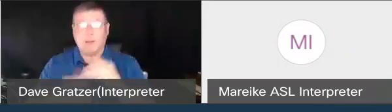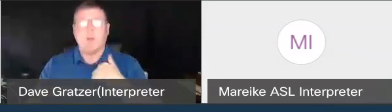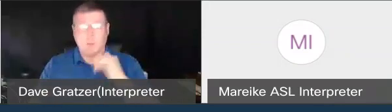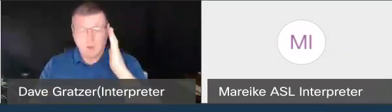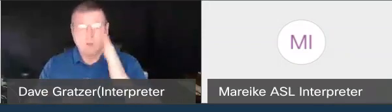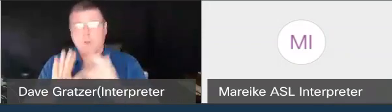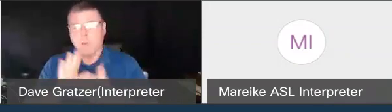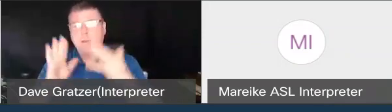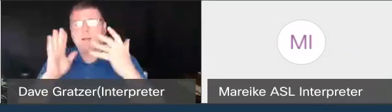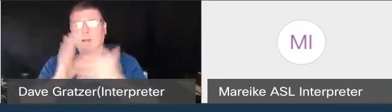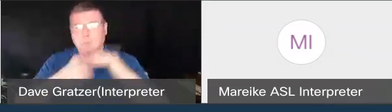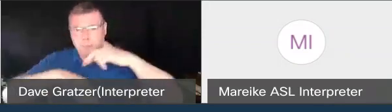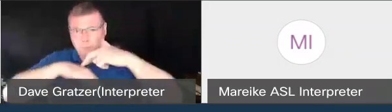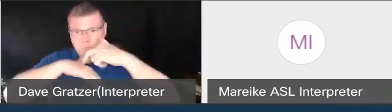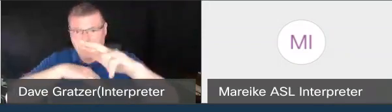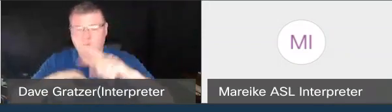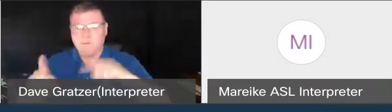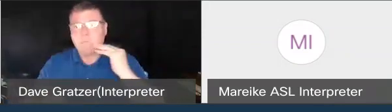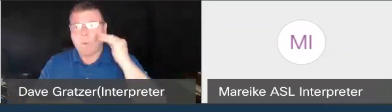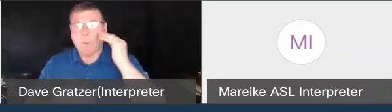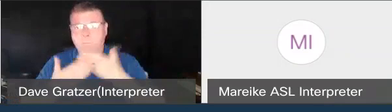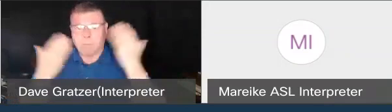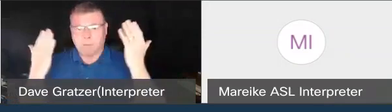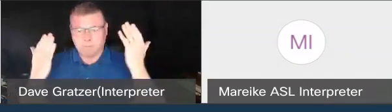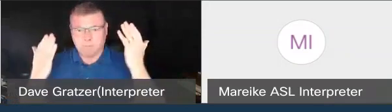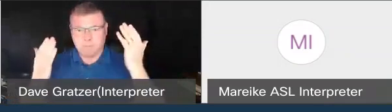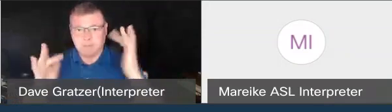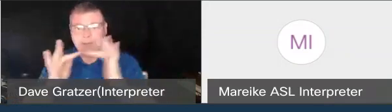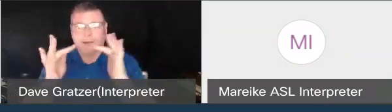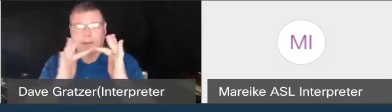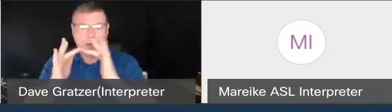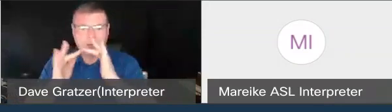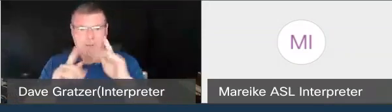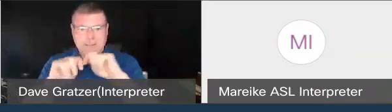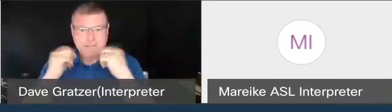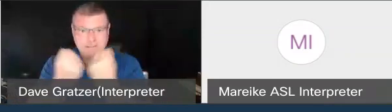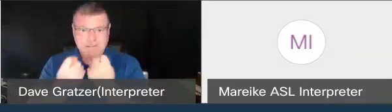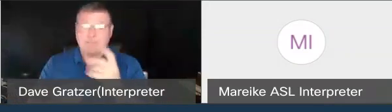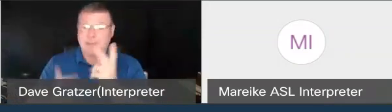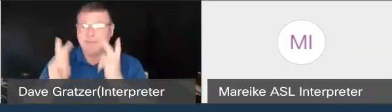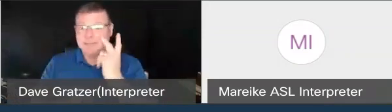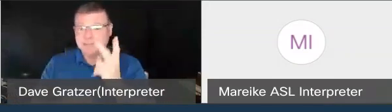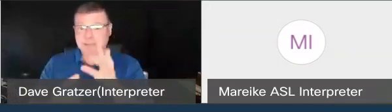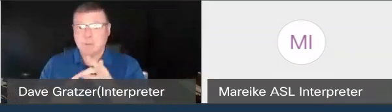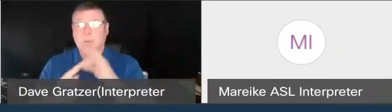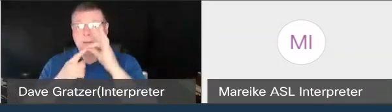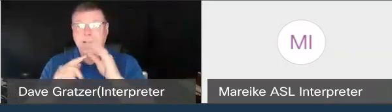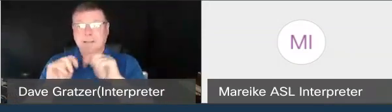take a referral from the homeless outreach team, uh, that, you know, if we see a unique opportunity, we'll take somebody as a one-off.